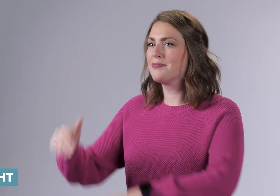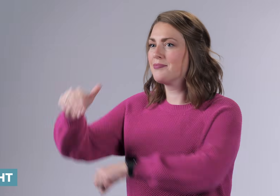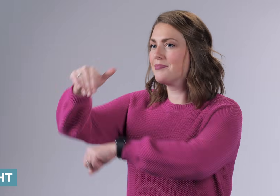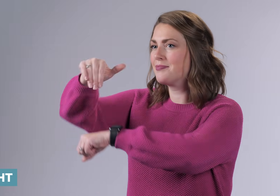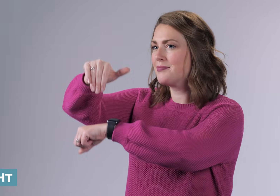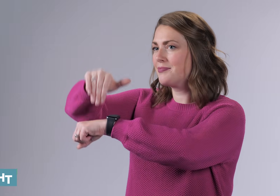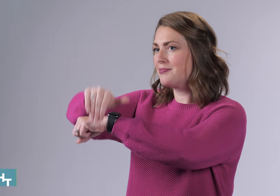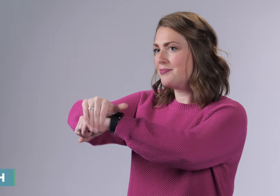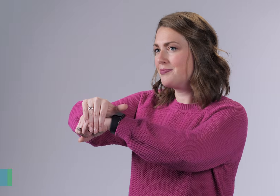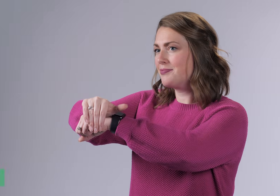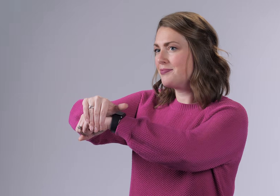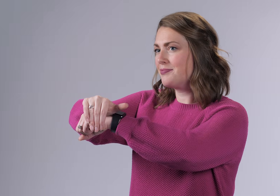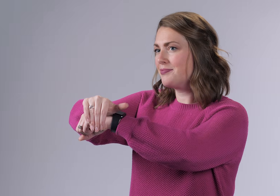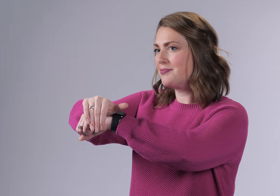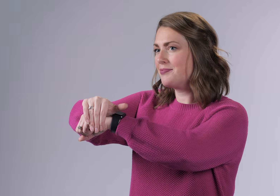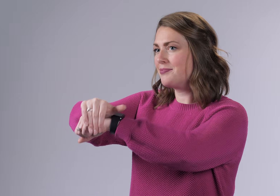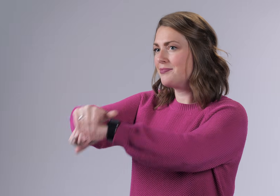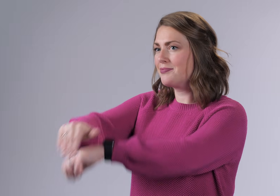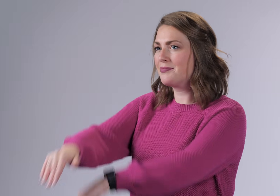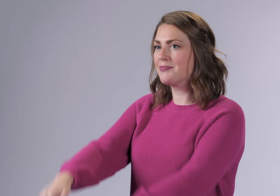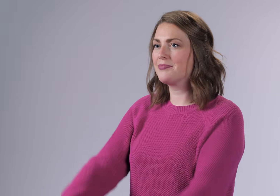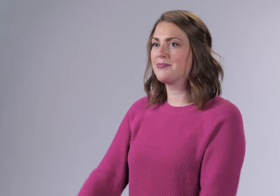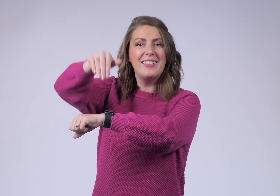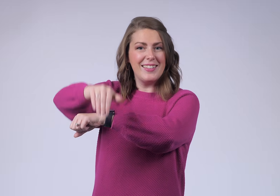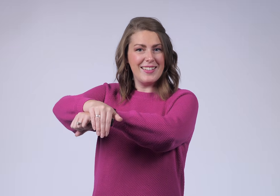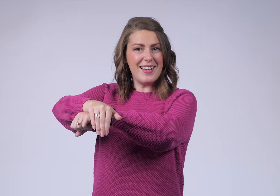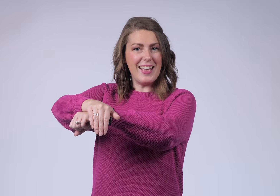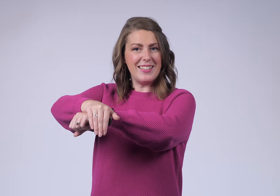Think of where the sun is at night. NIGHT